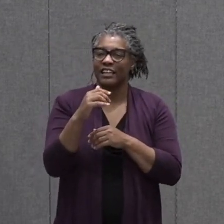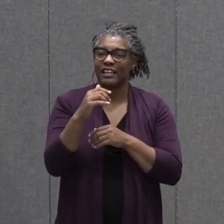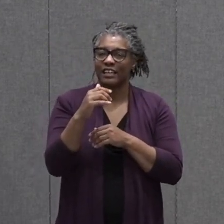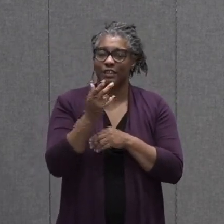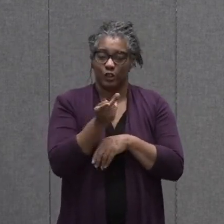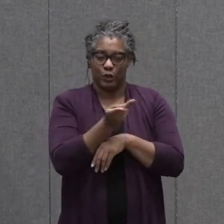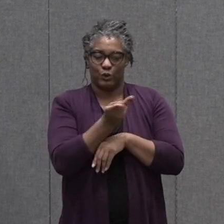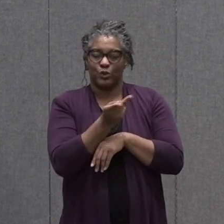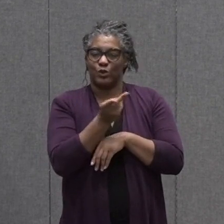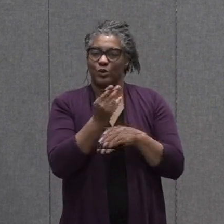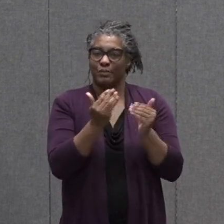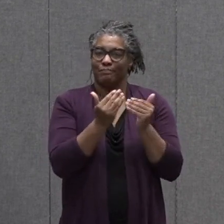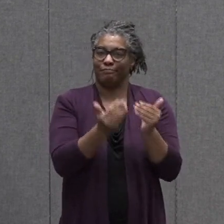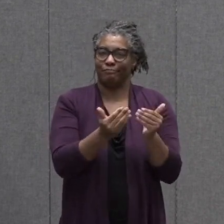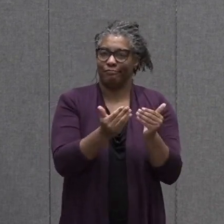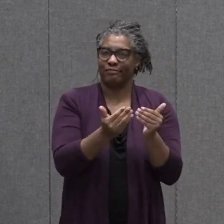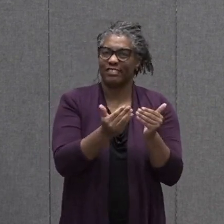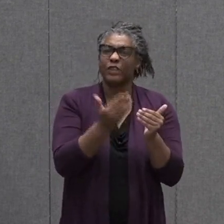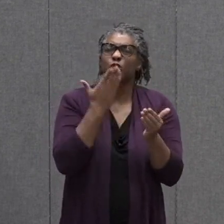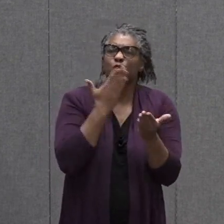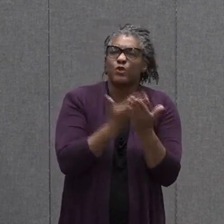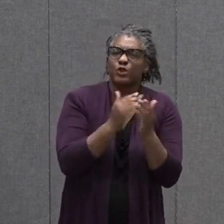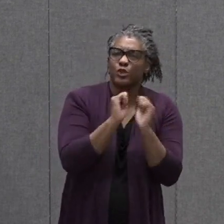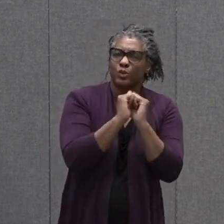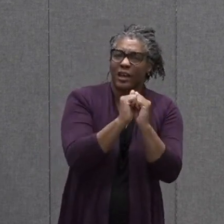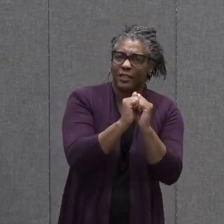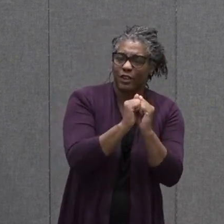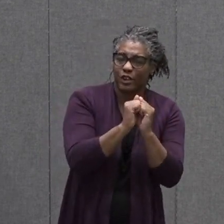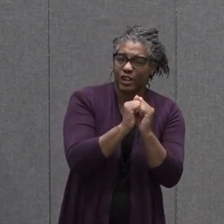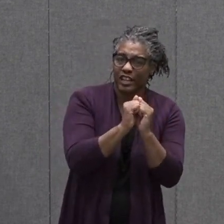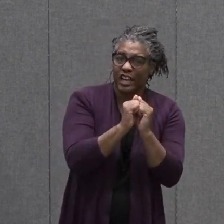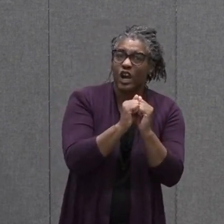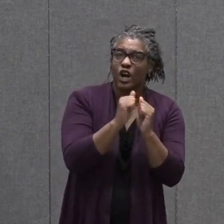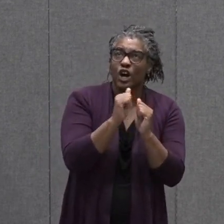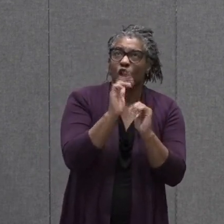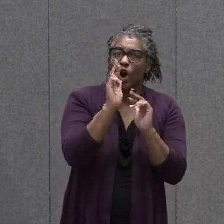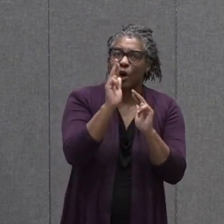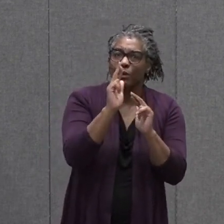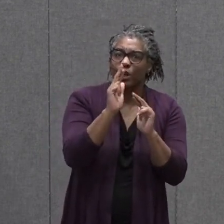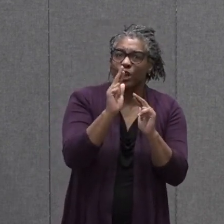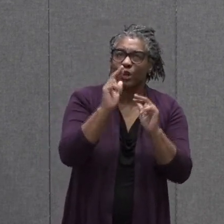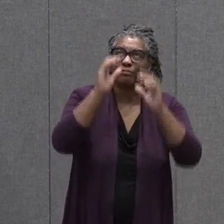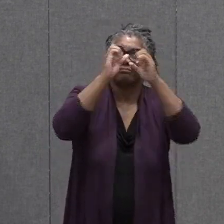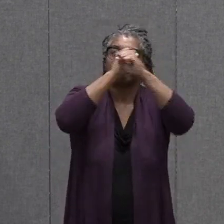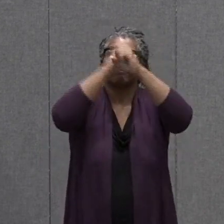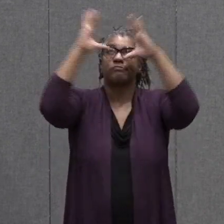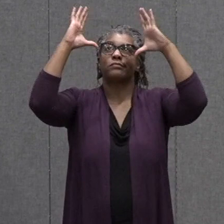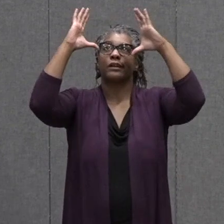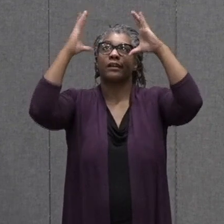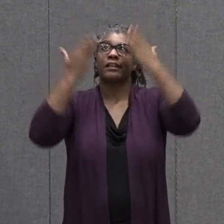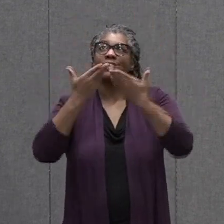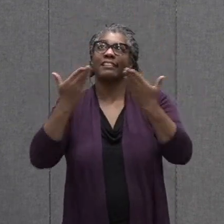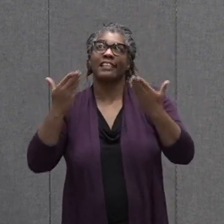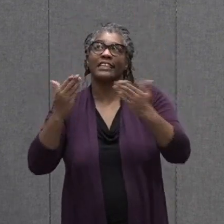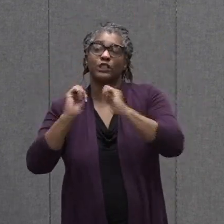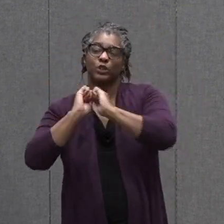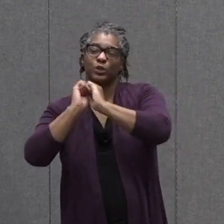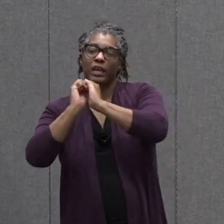and think about how some things go together, some things that don't go together. There was a word in this book,